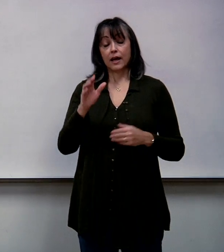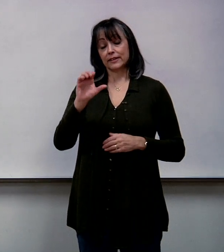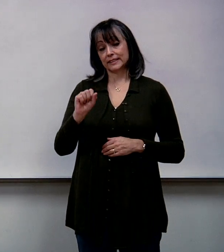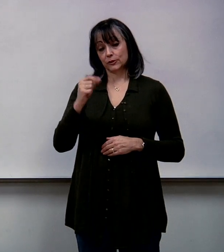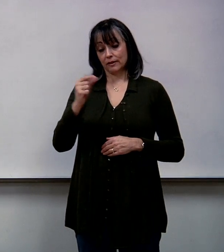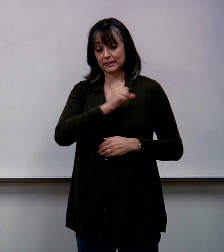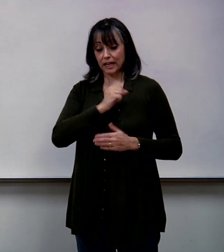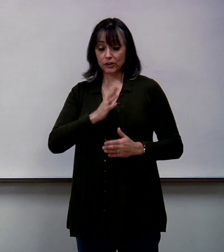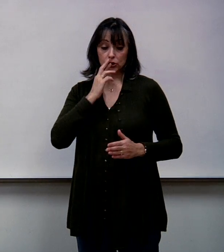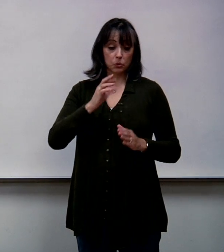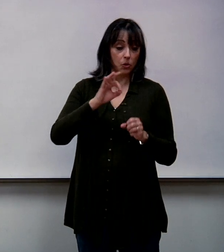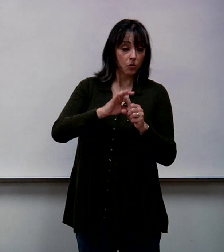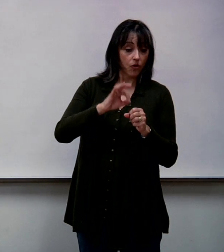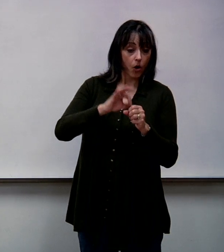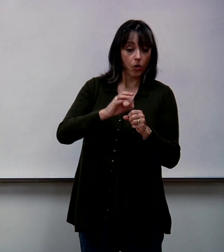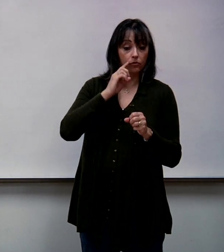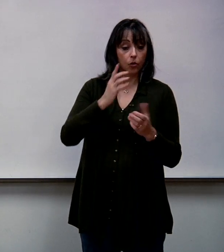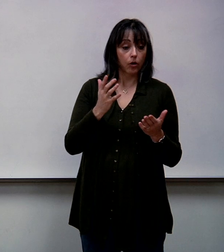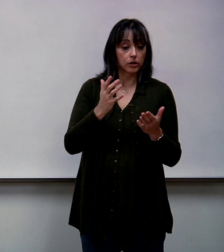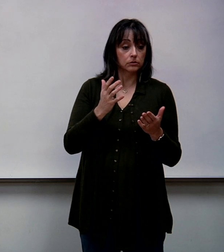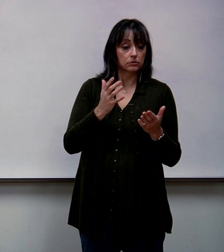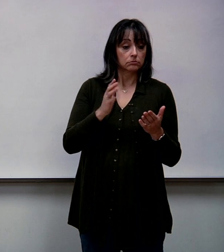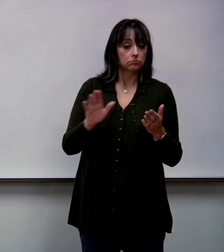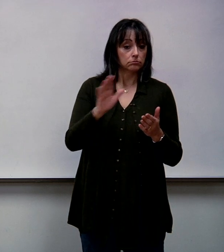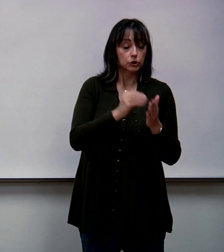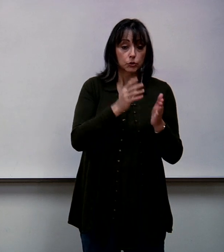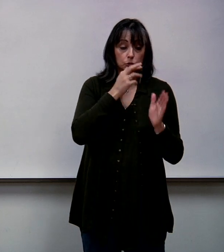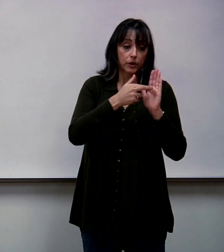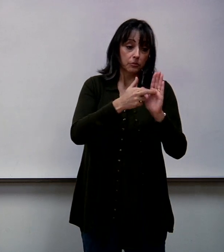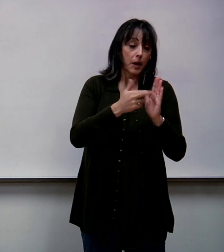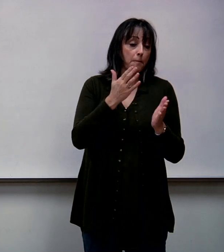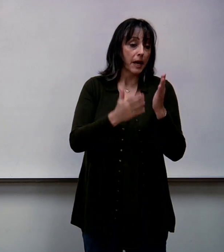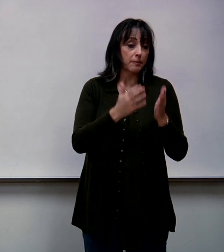That might be the students in their college or that might be a particular constituency -